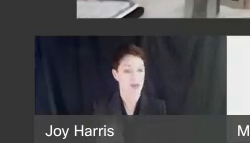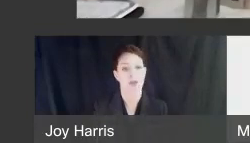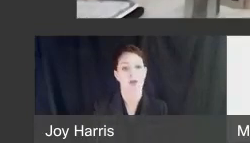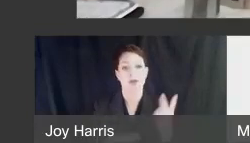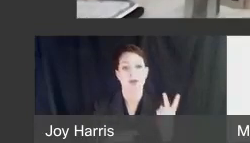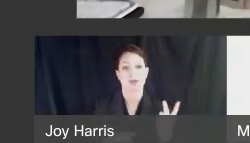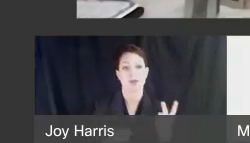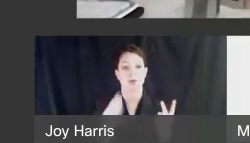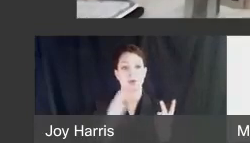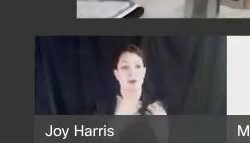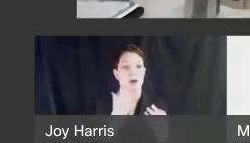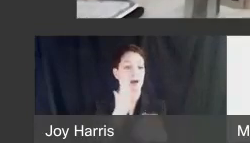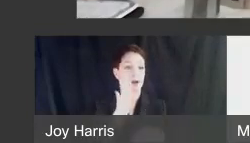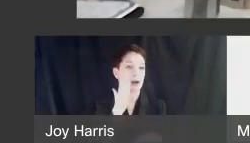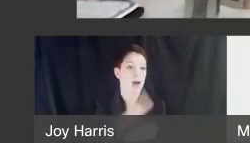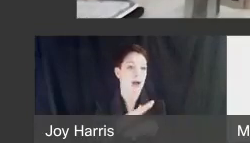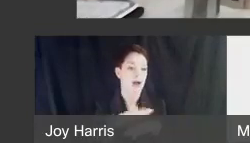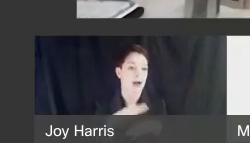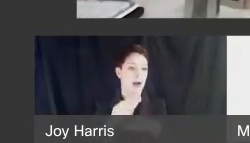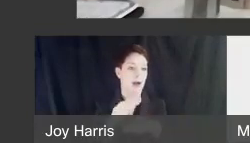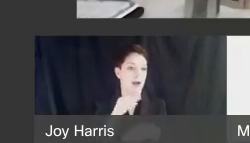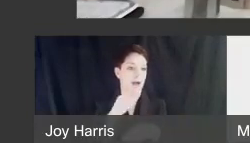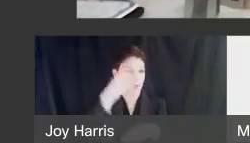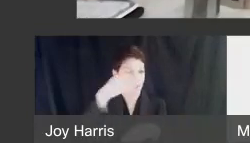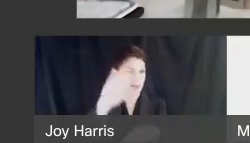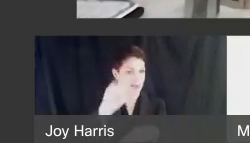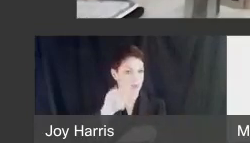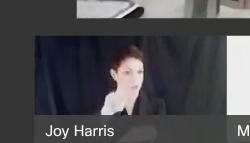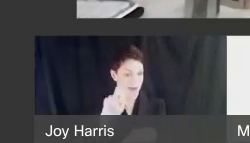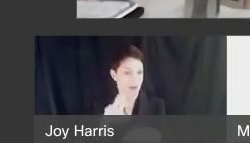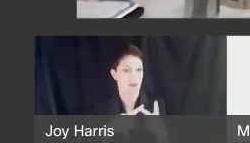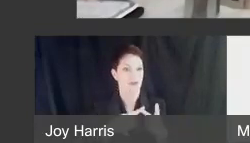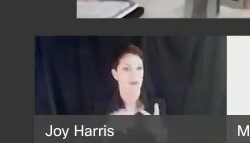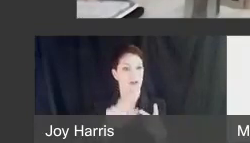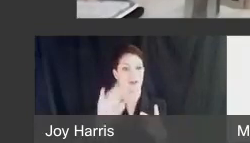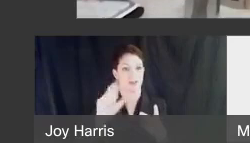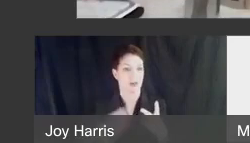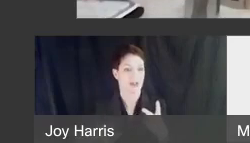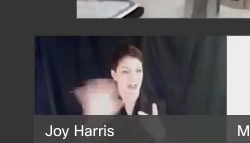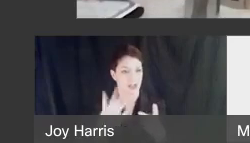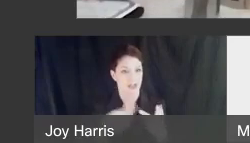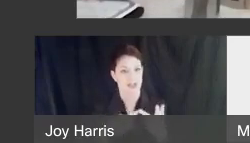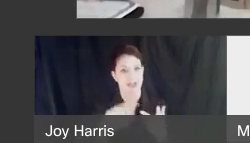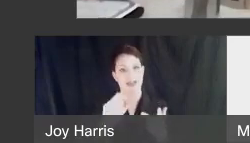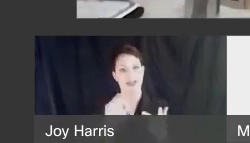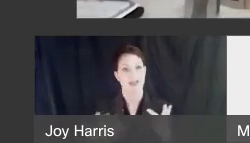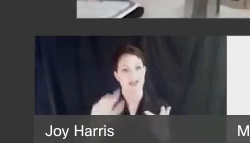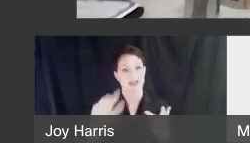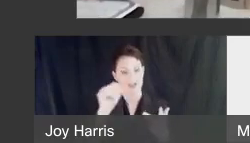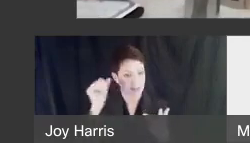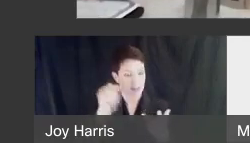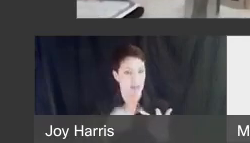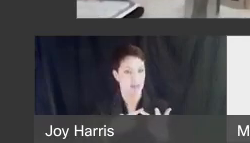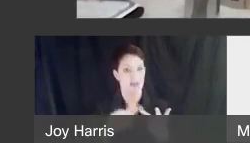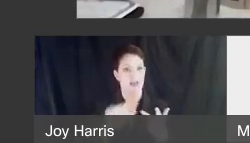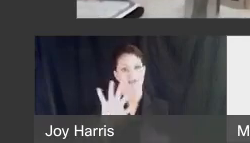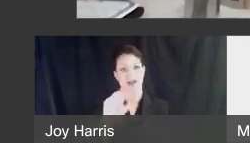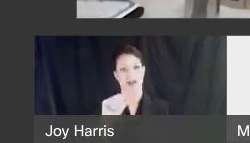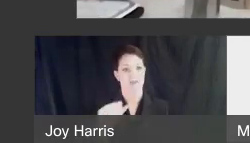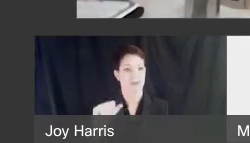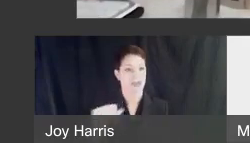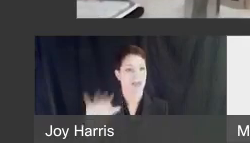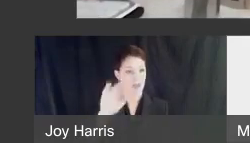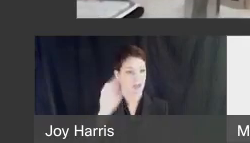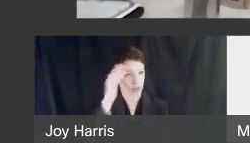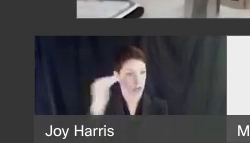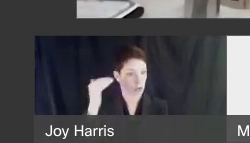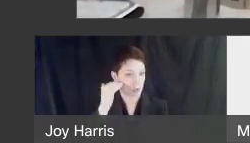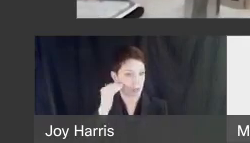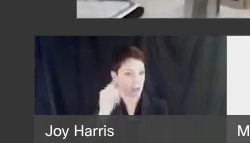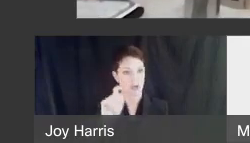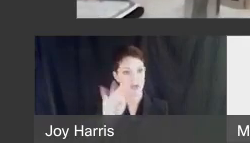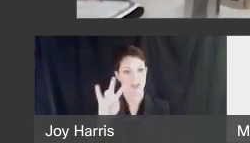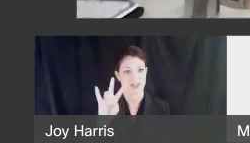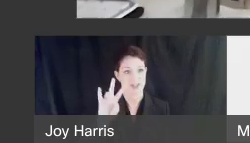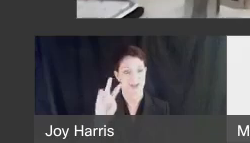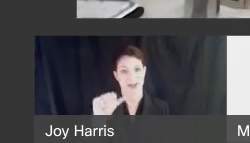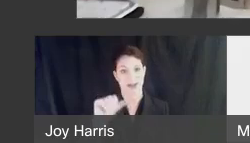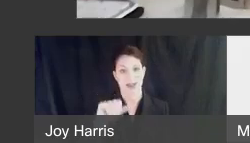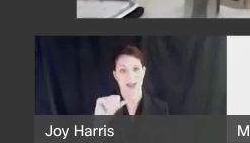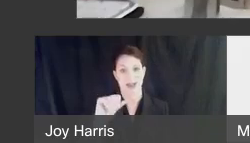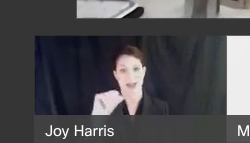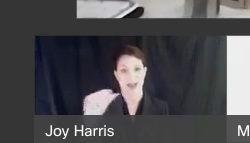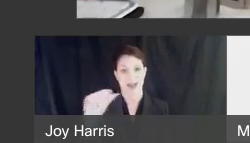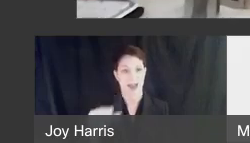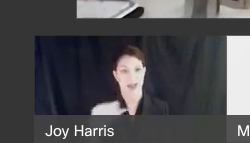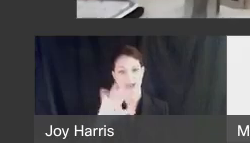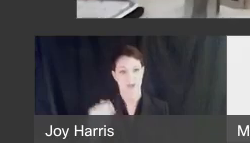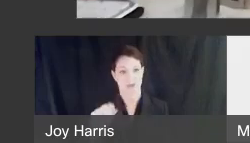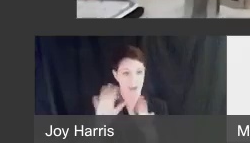or Alaska native, 34 Asian, 7 Asian Indian, 5 Asian Korean, 147 African American or black, 648 white,